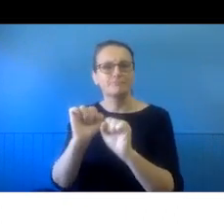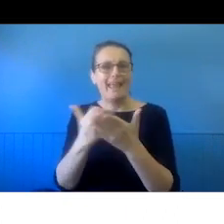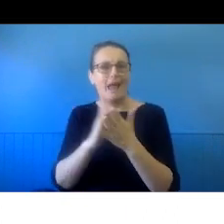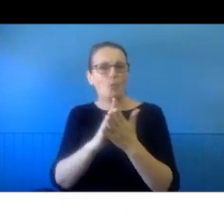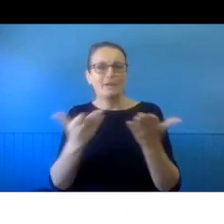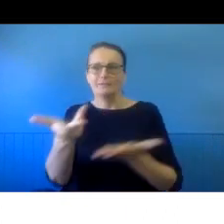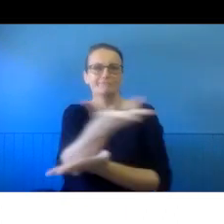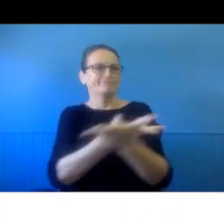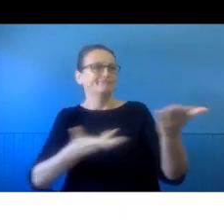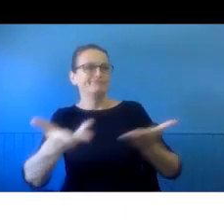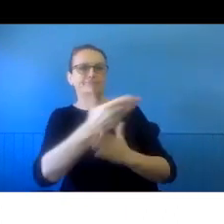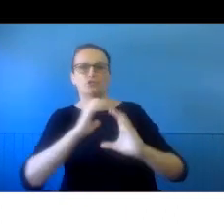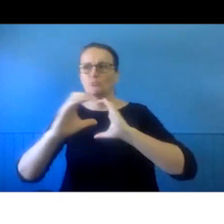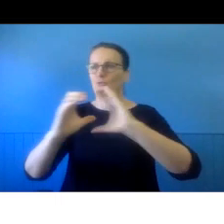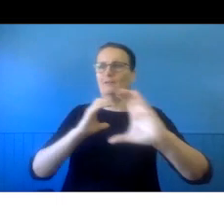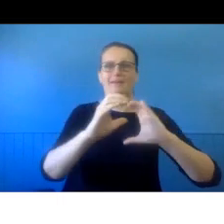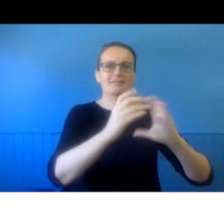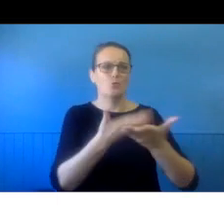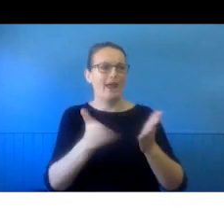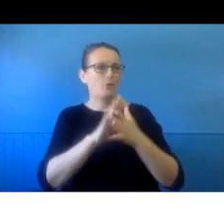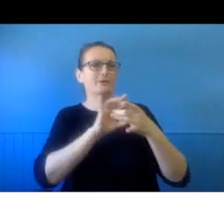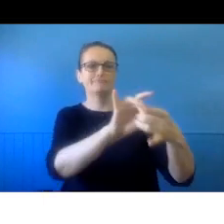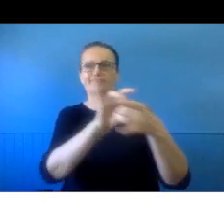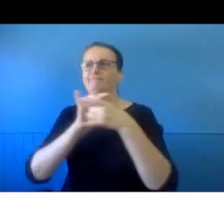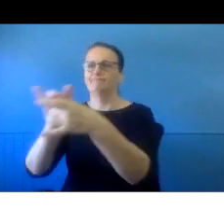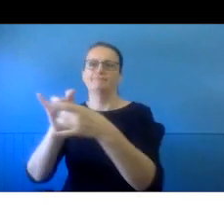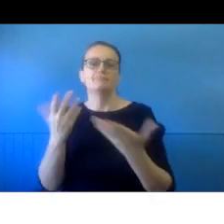a system. So I think those two points are really worth